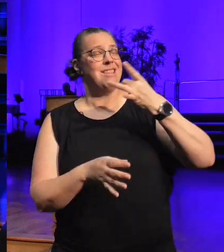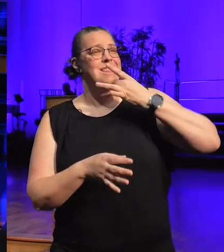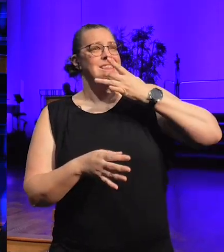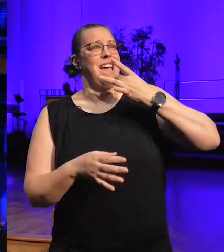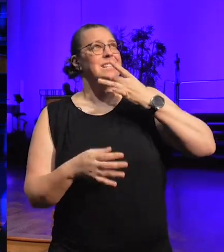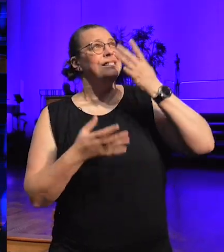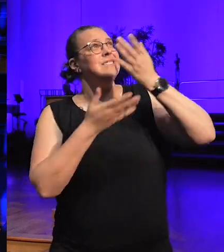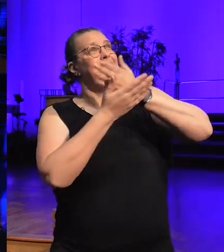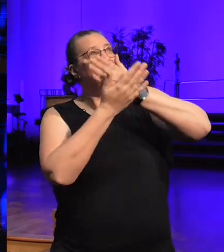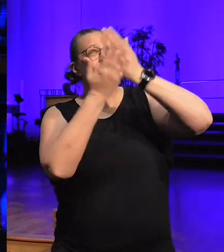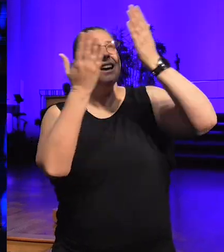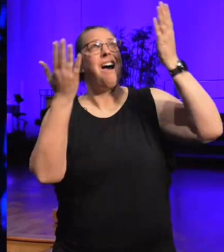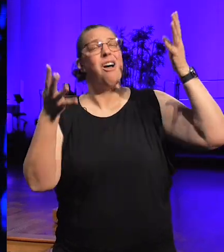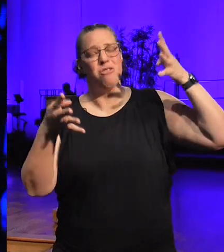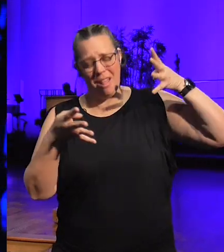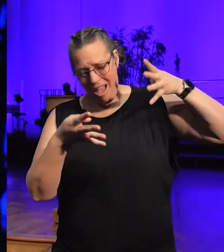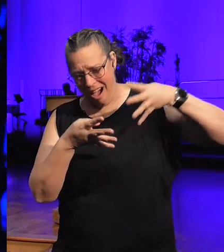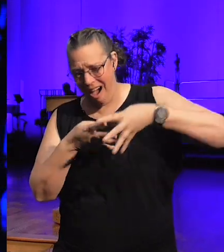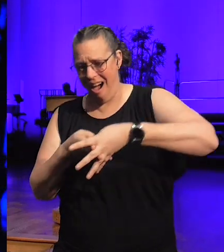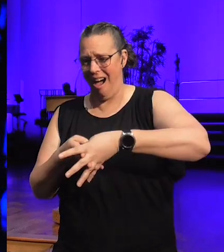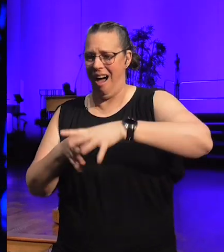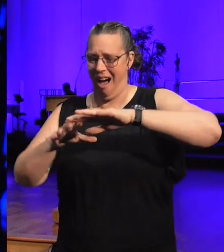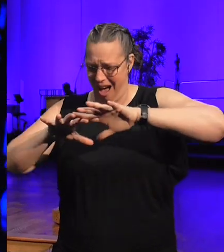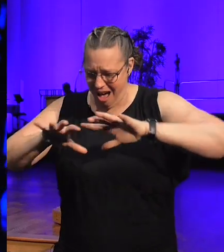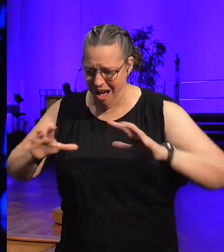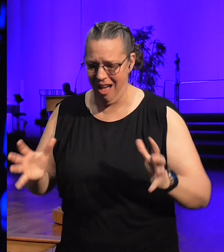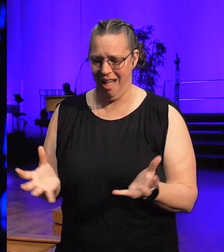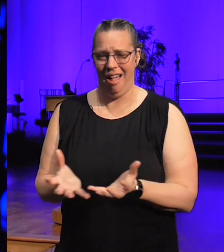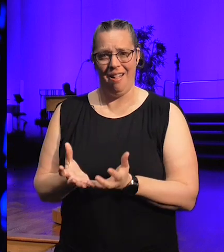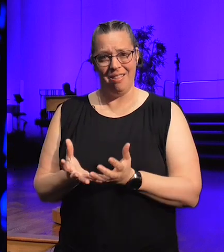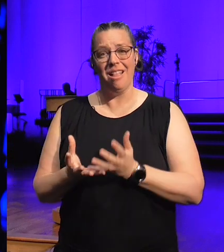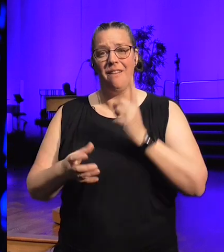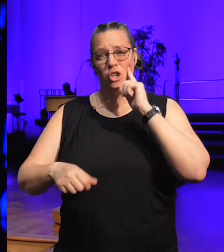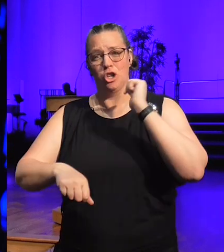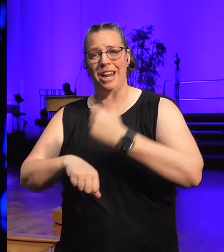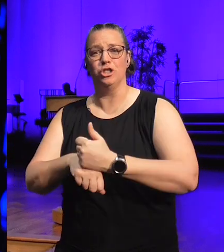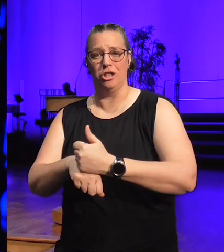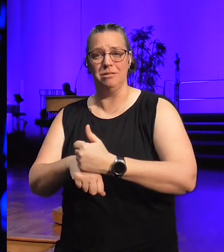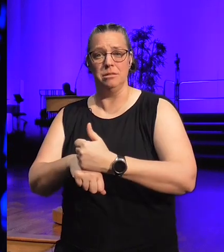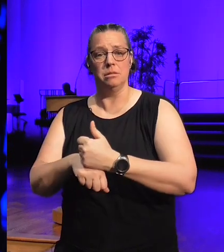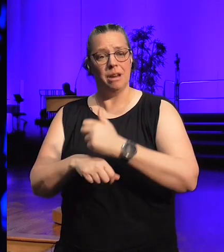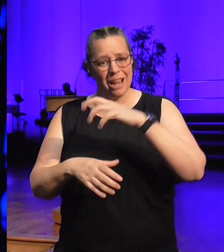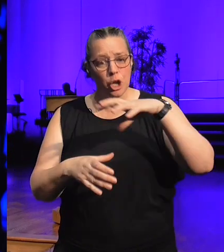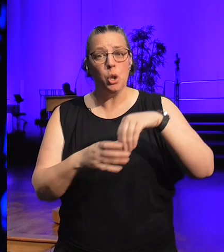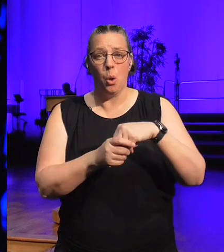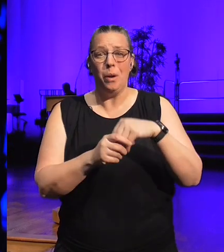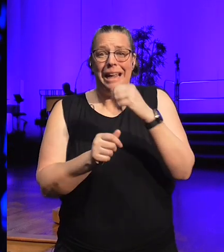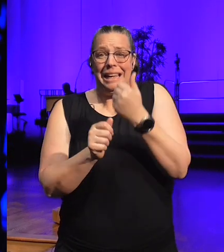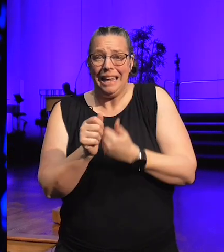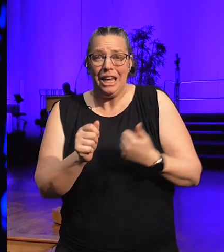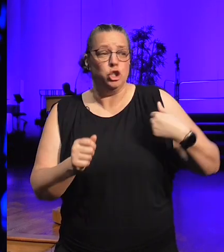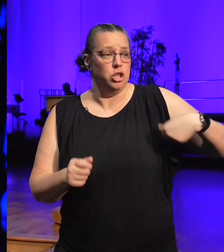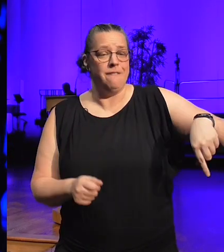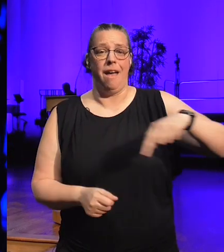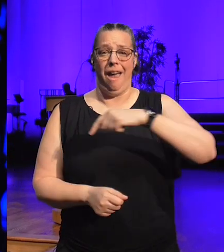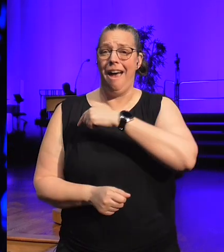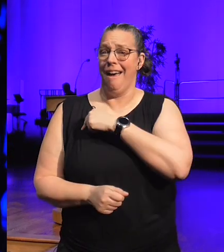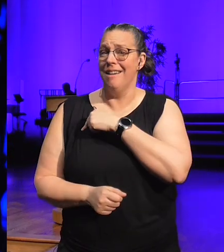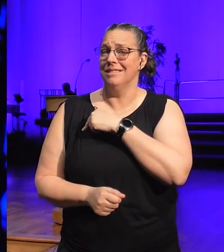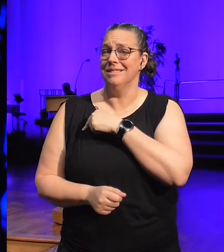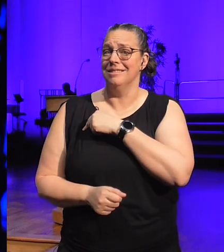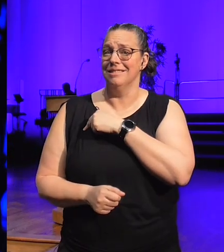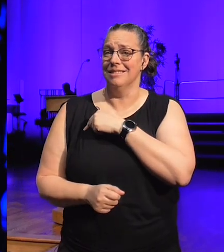into and as all of creation that includes each one of us in this prayerful moment an opportunity to